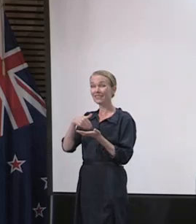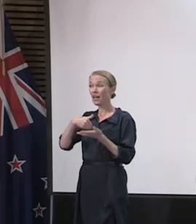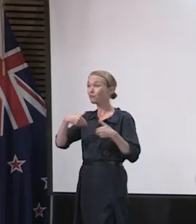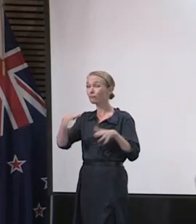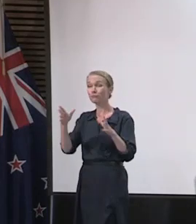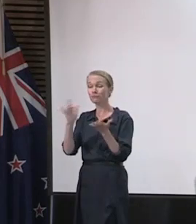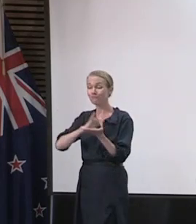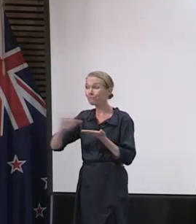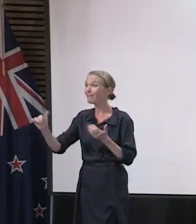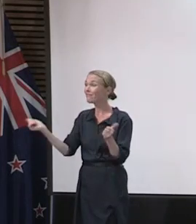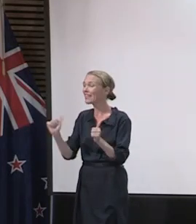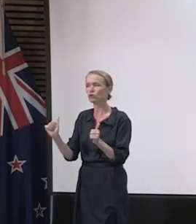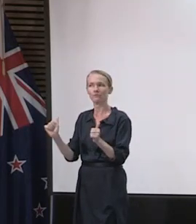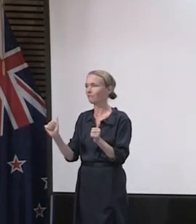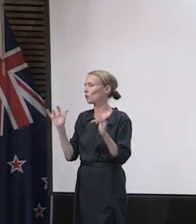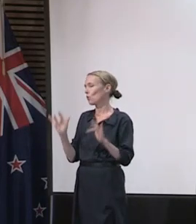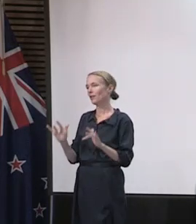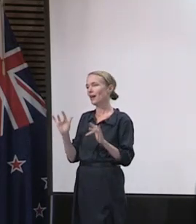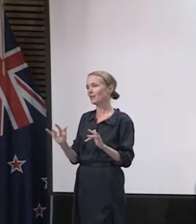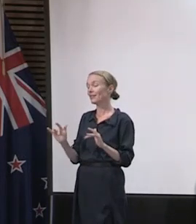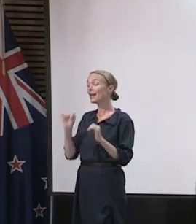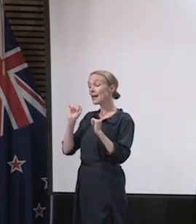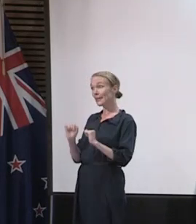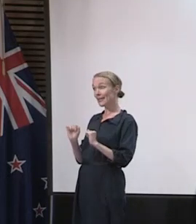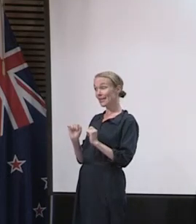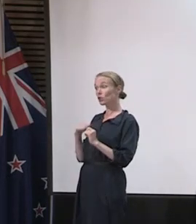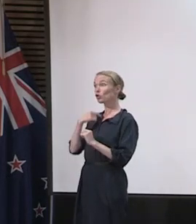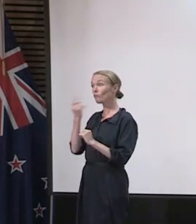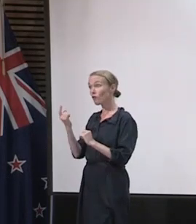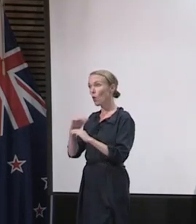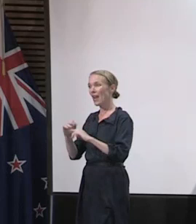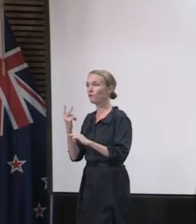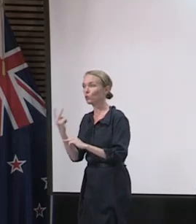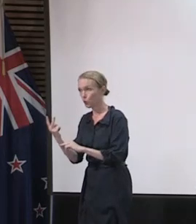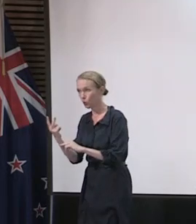is not out of the woods yet. We have to remember that